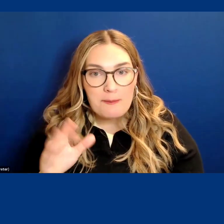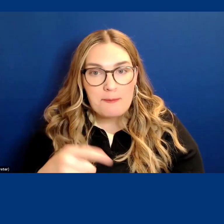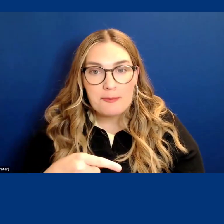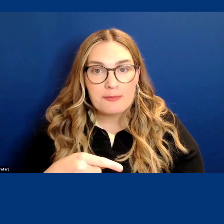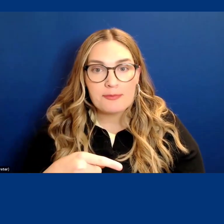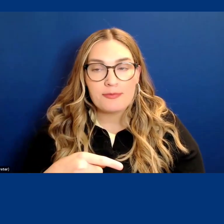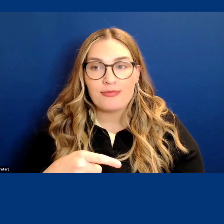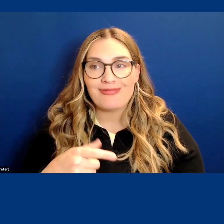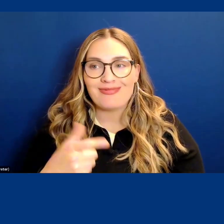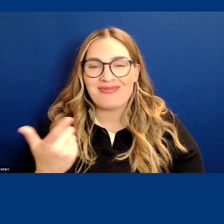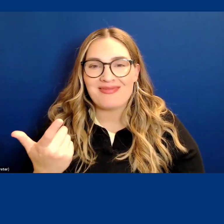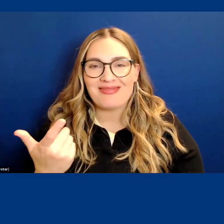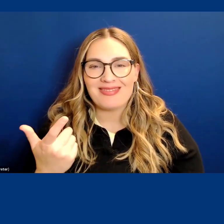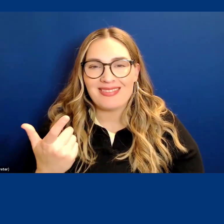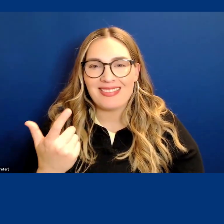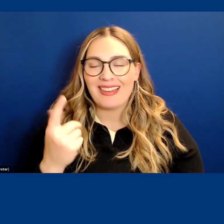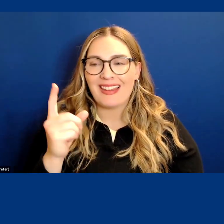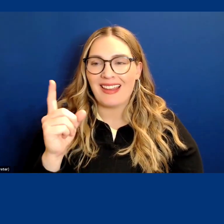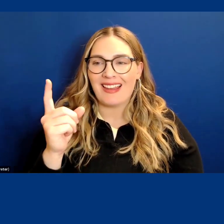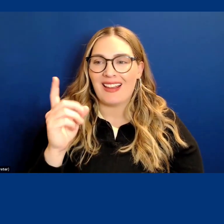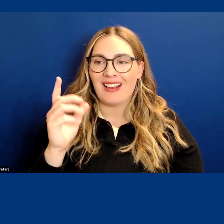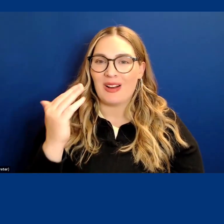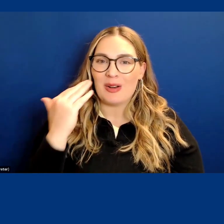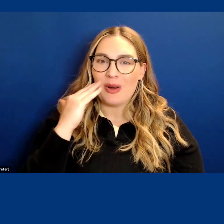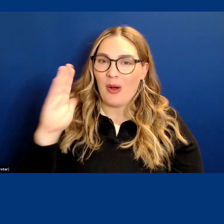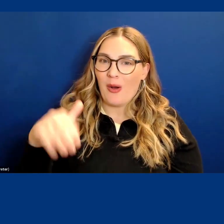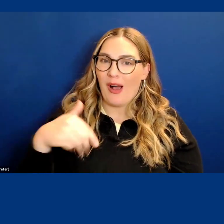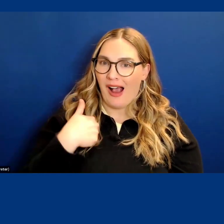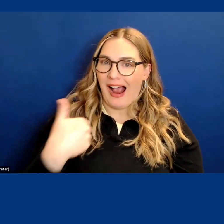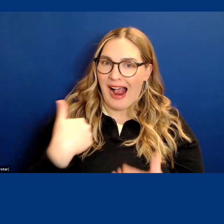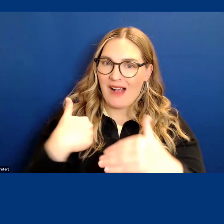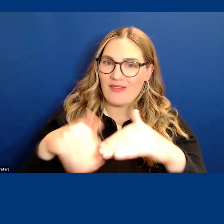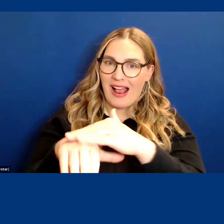yeah, knowing that I have access to a doula who is as